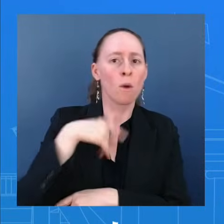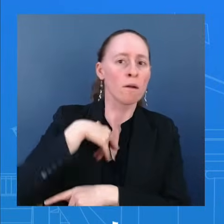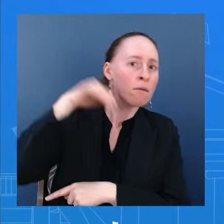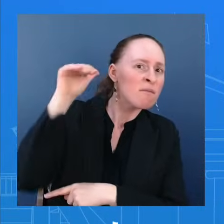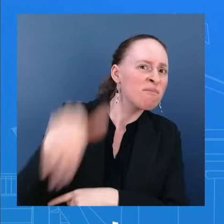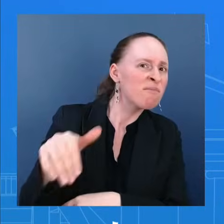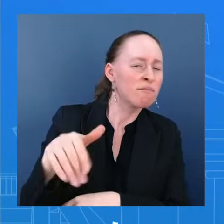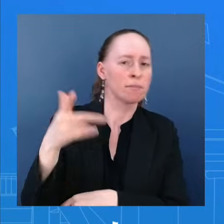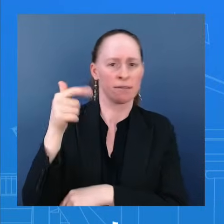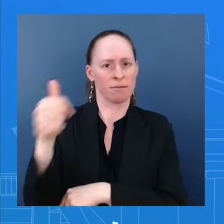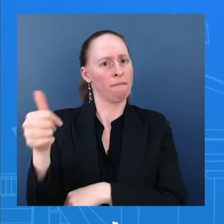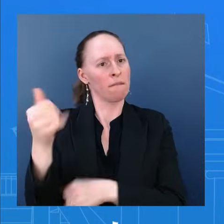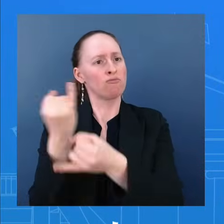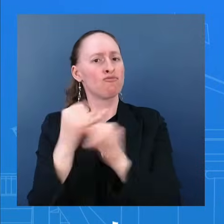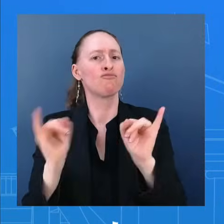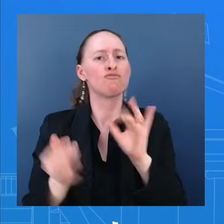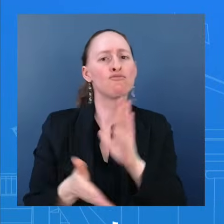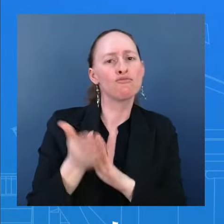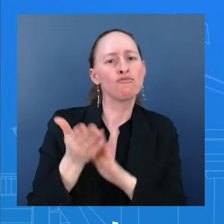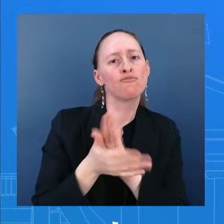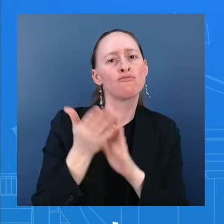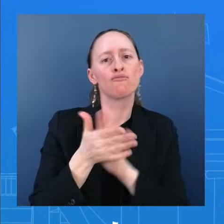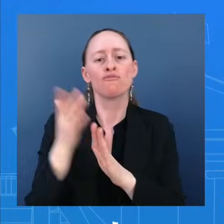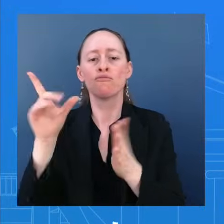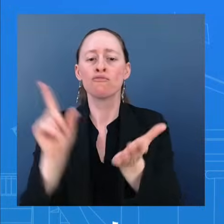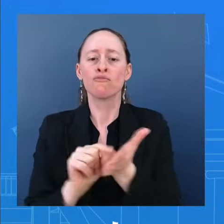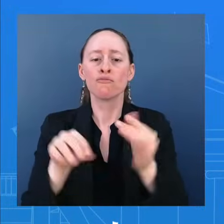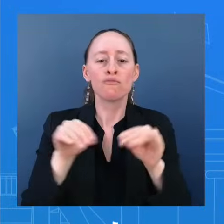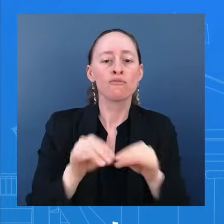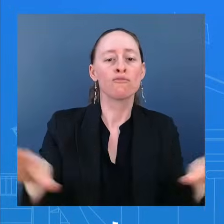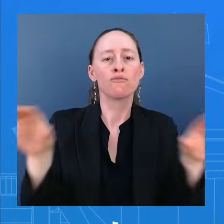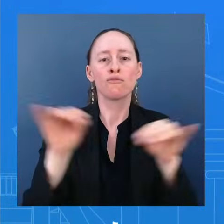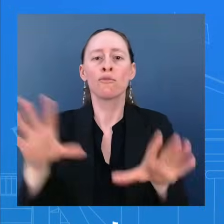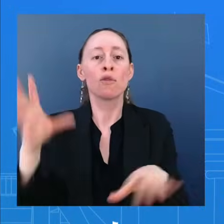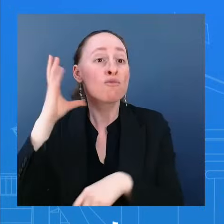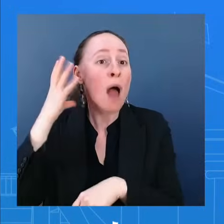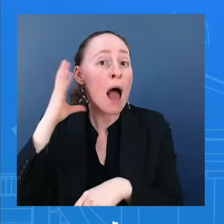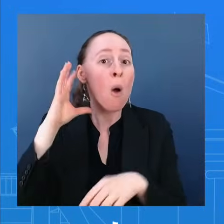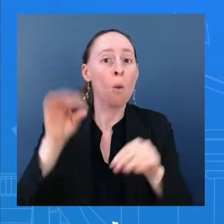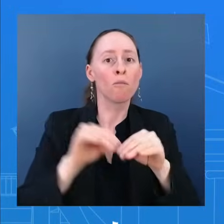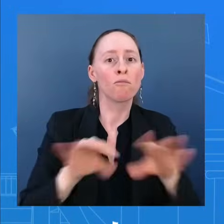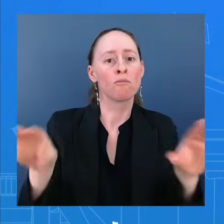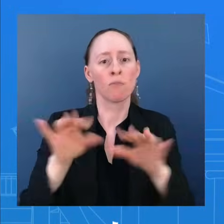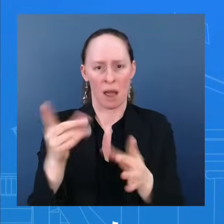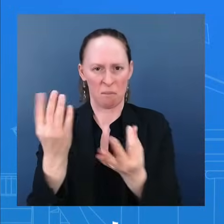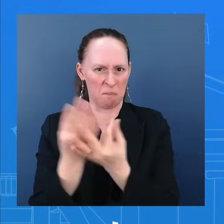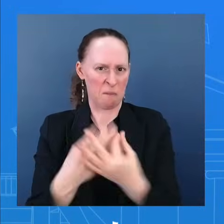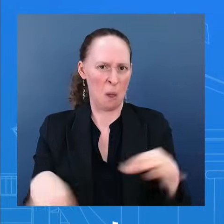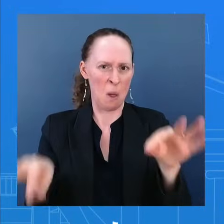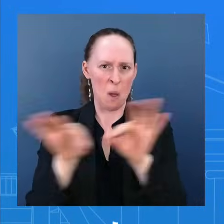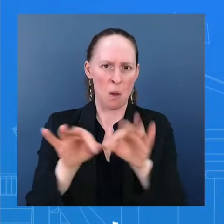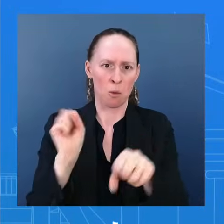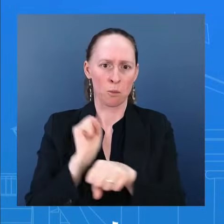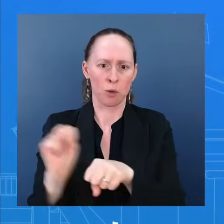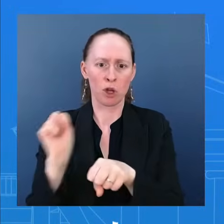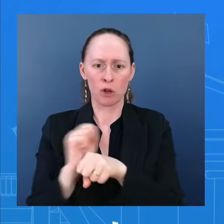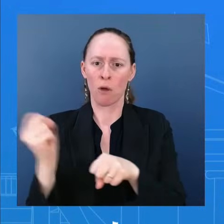speaks volumes about how valuable they are to making sure that the proper news and context and information gets to audiences around the world. Ms. Jean-Pierre: Go ahead.